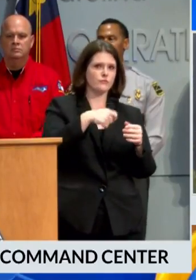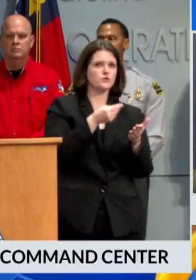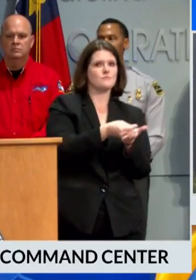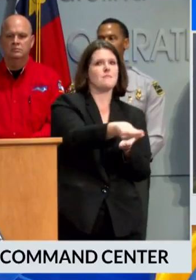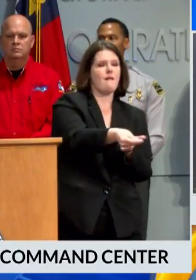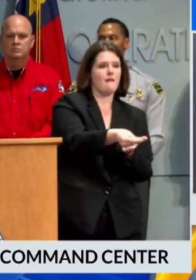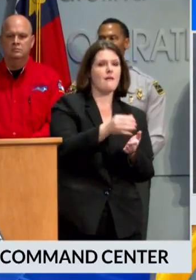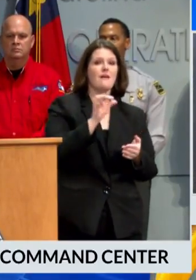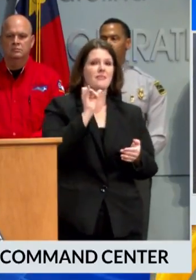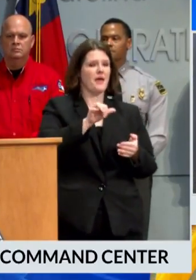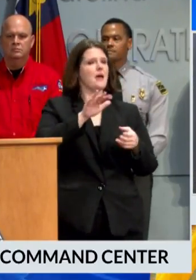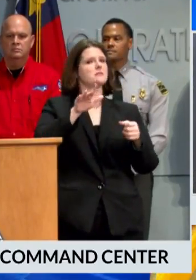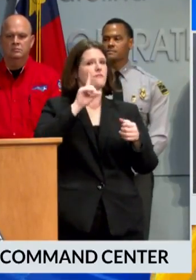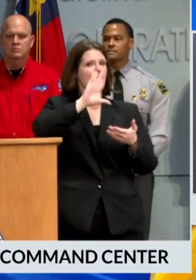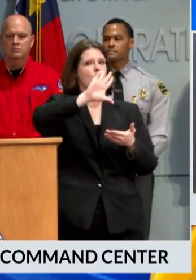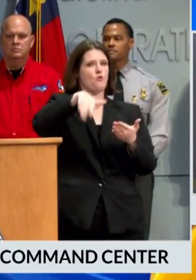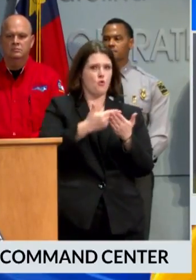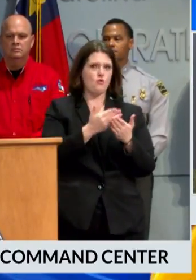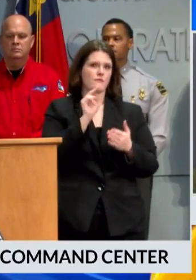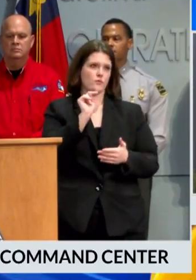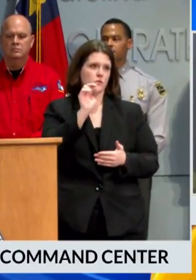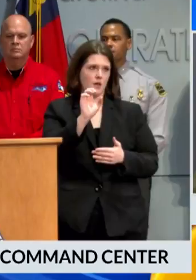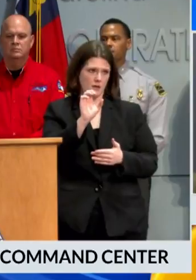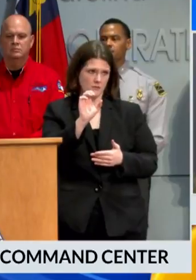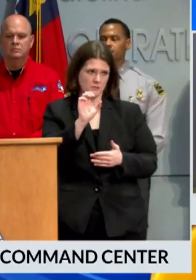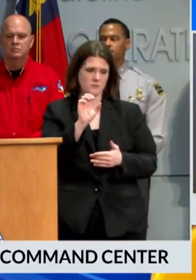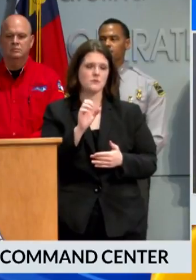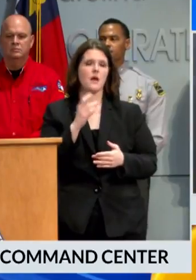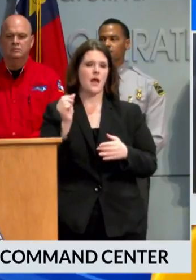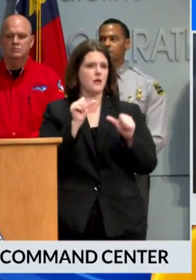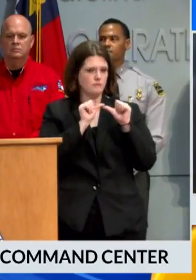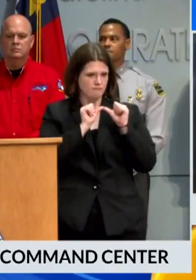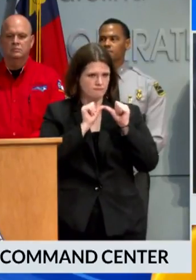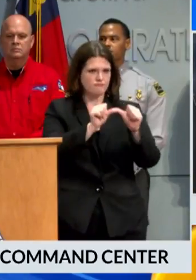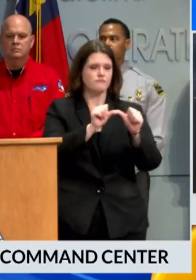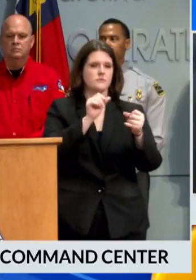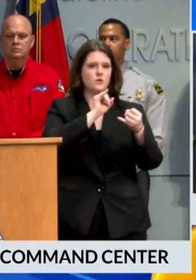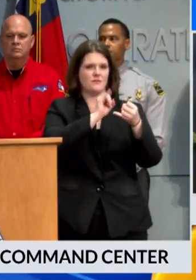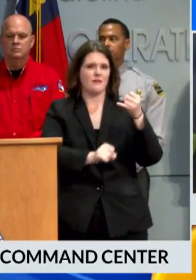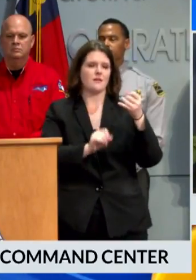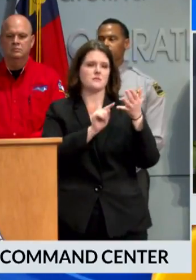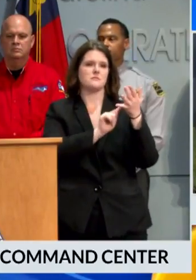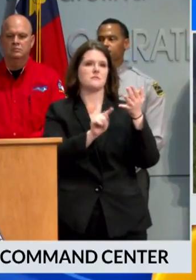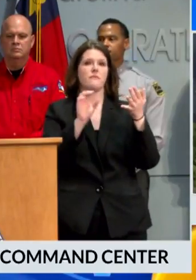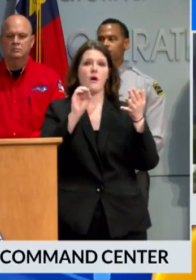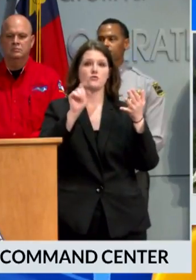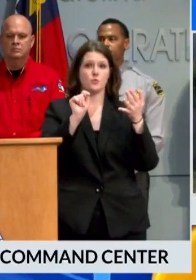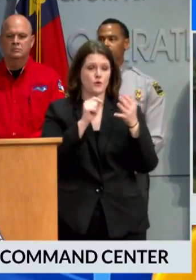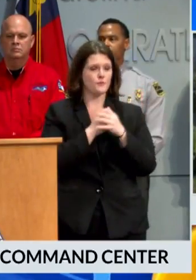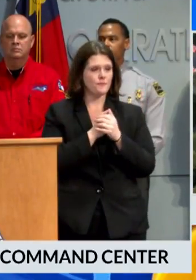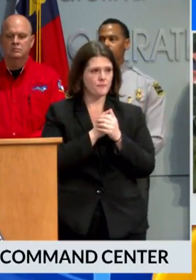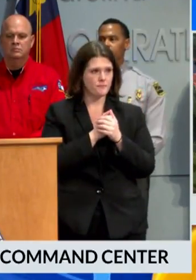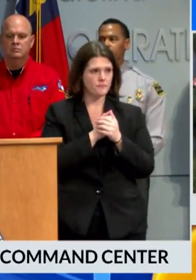FOR IMMEDIATE CONSUMPTION, FROM AUTHORIZED ELECTRONIC BENEFIT TRANSFER REALTORS USING THEIR EBT CARD.